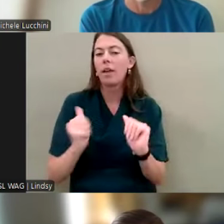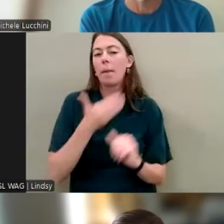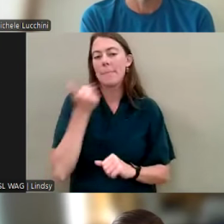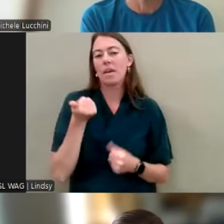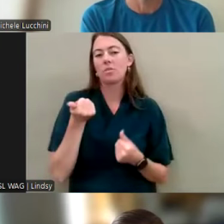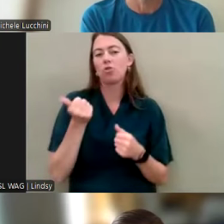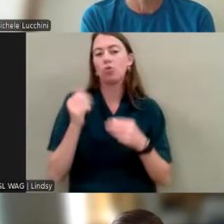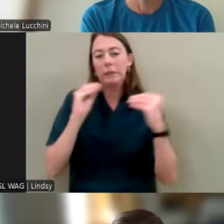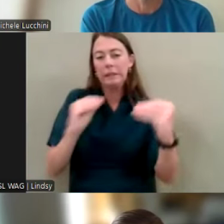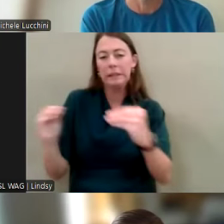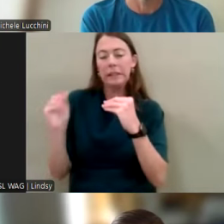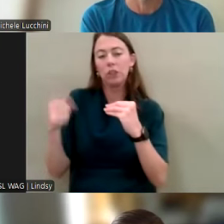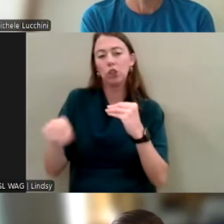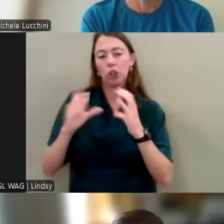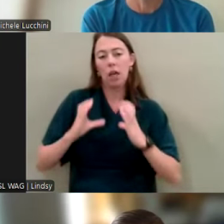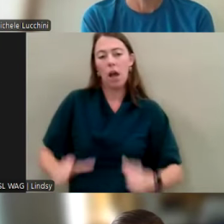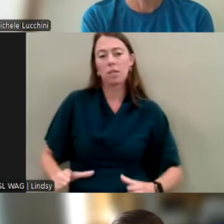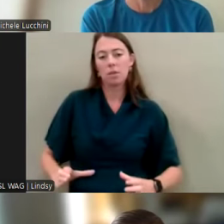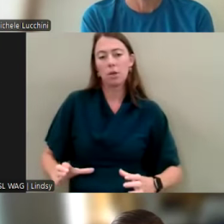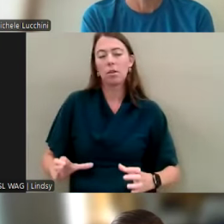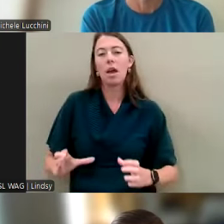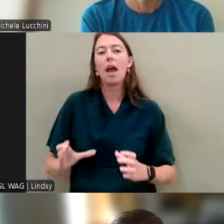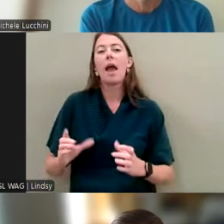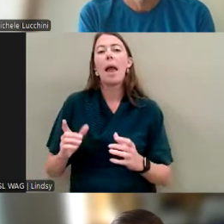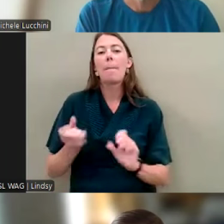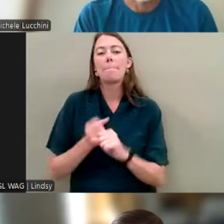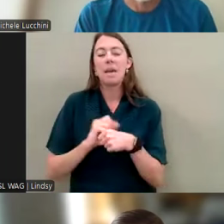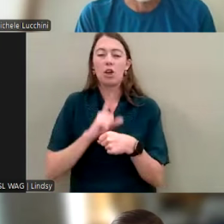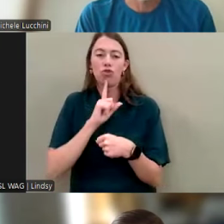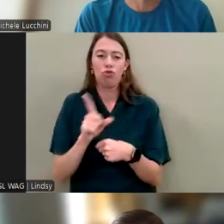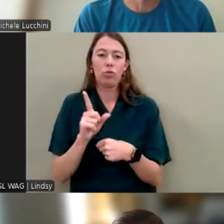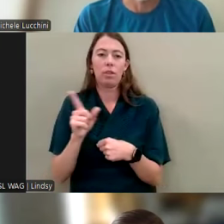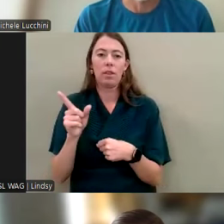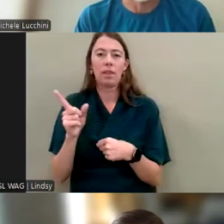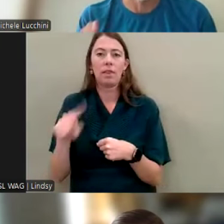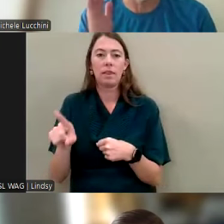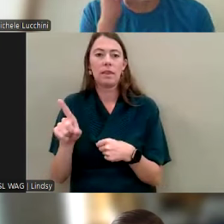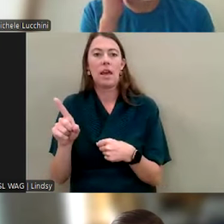and educate among the importance of transforming accessibility from a project into a requirement.